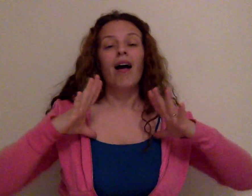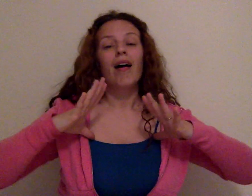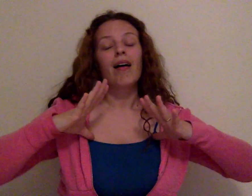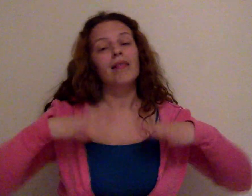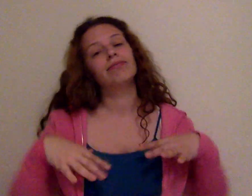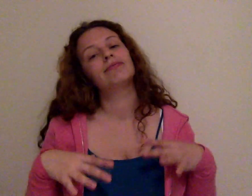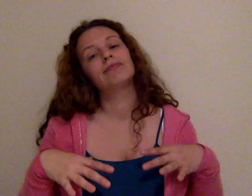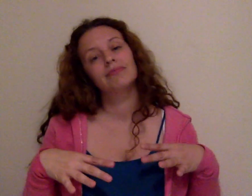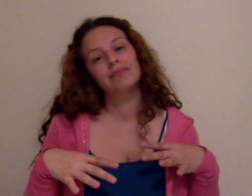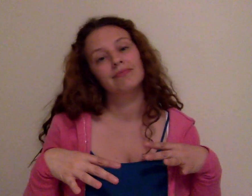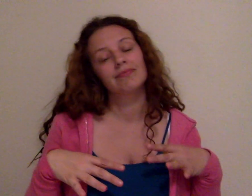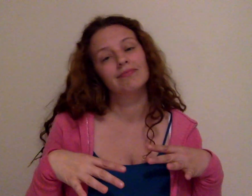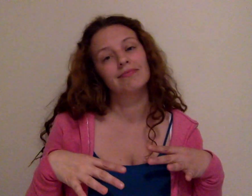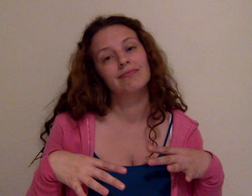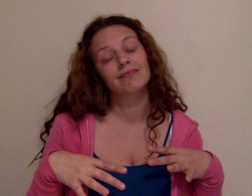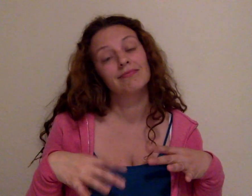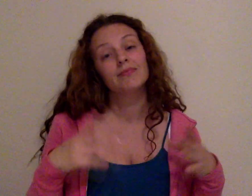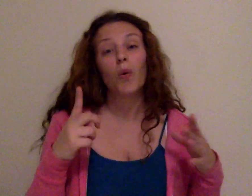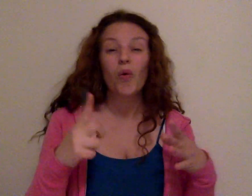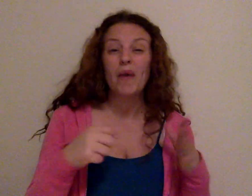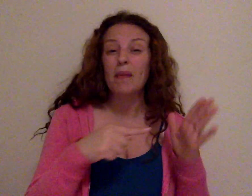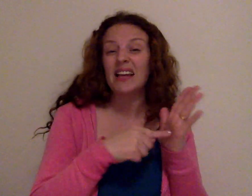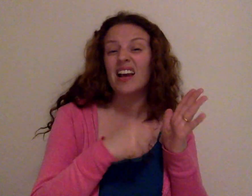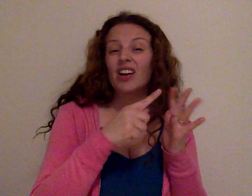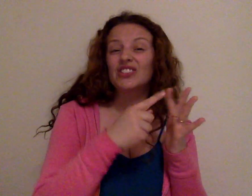So tired